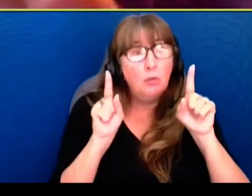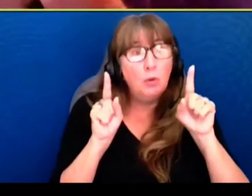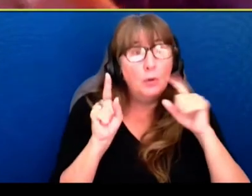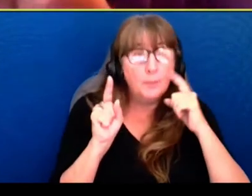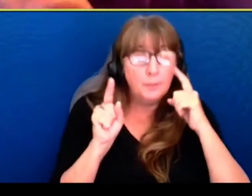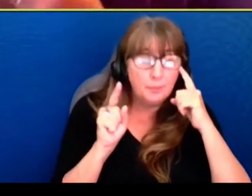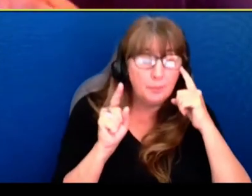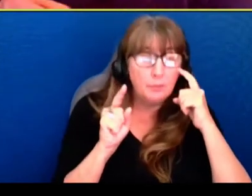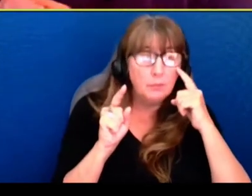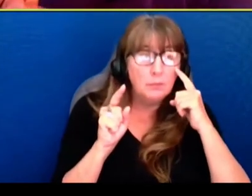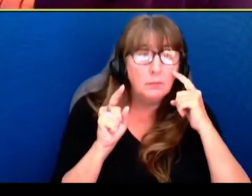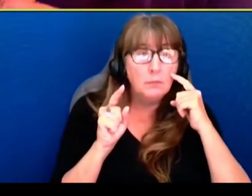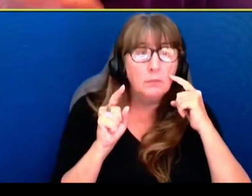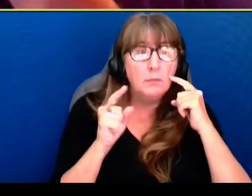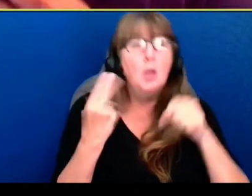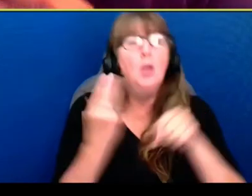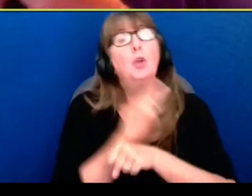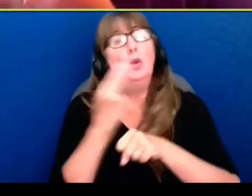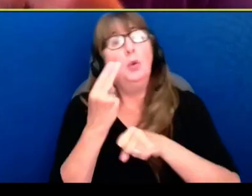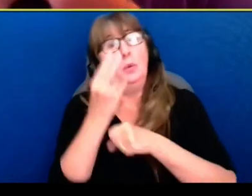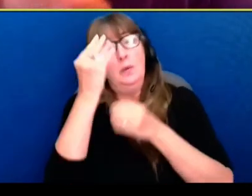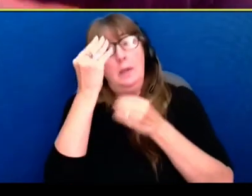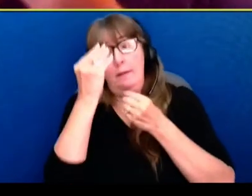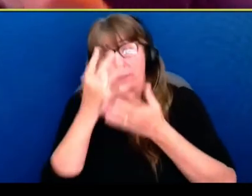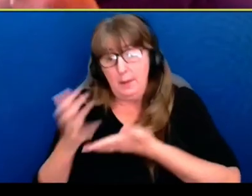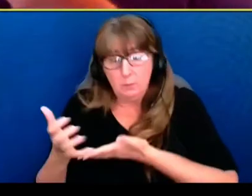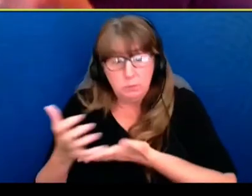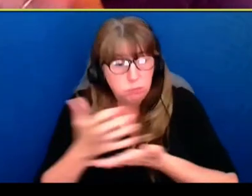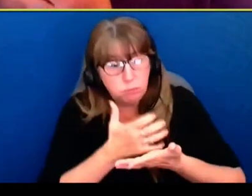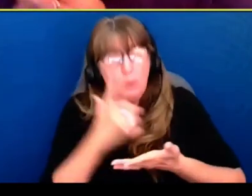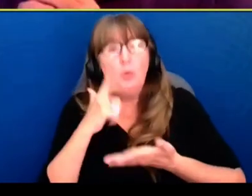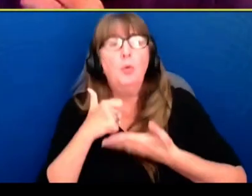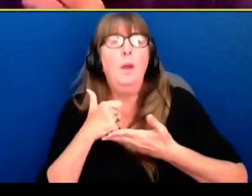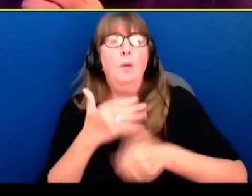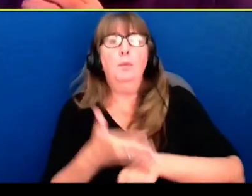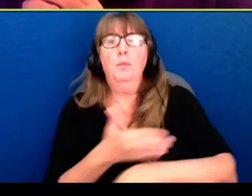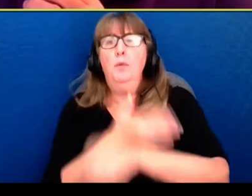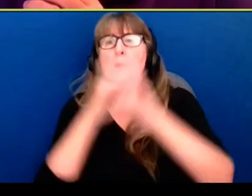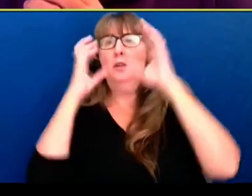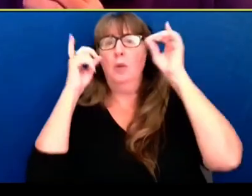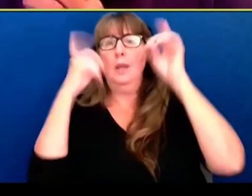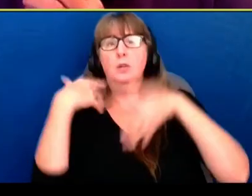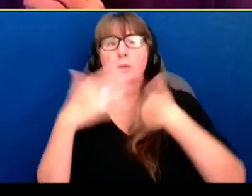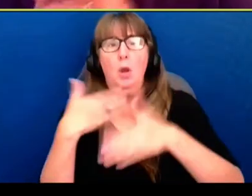You then garnered information that you can use to help improve that educational process.